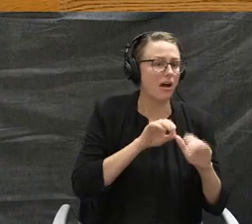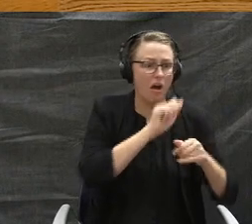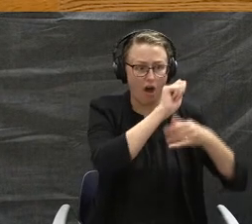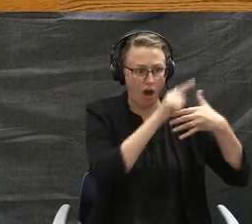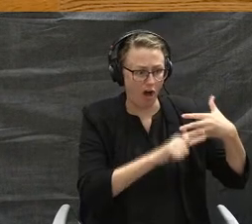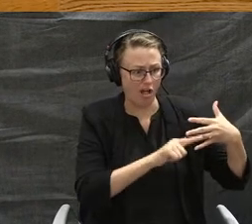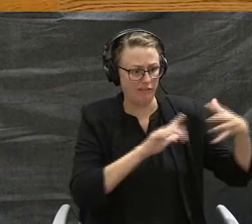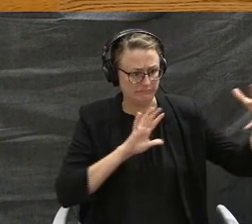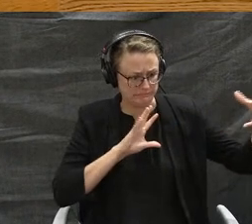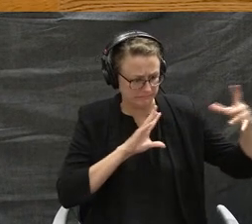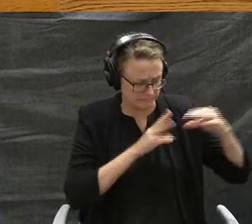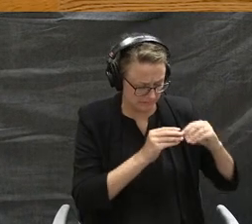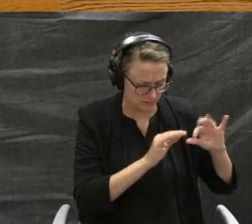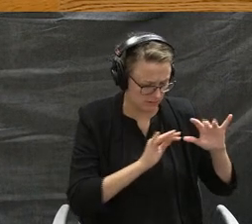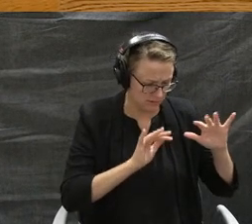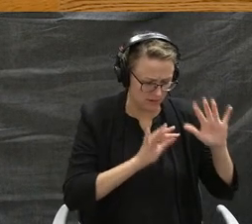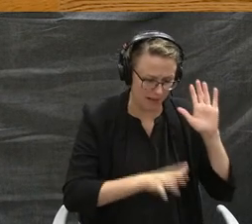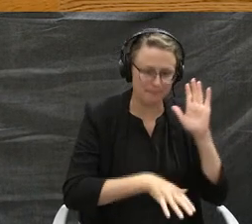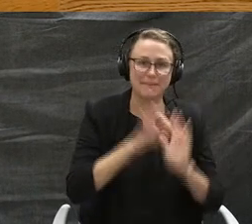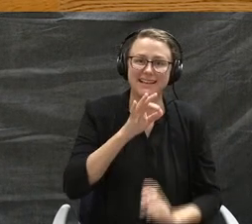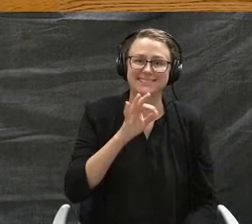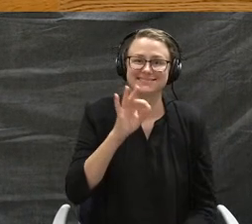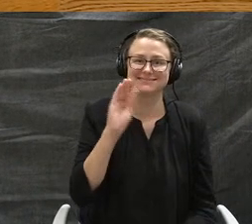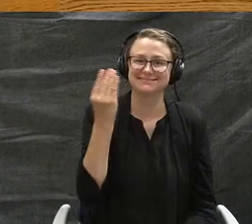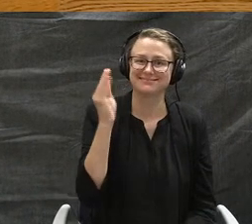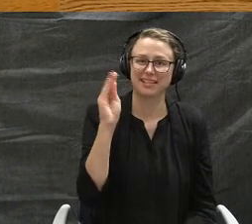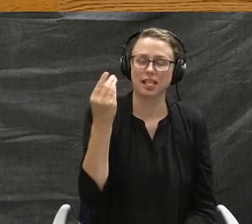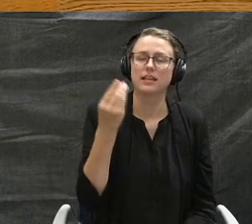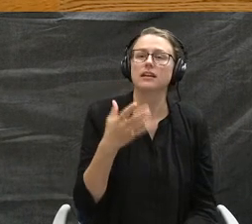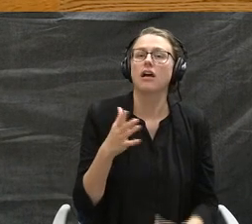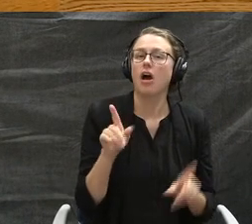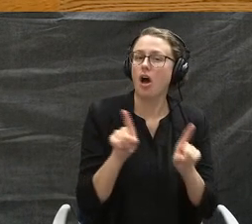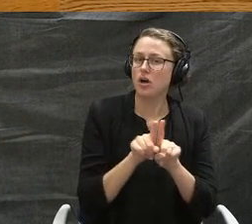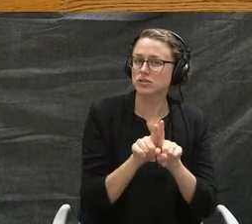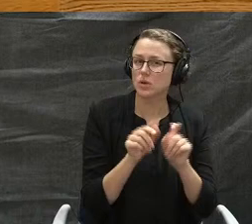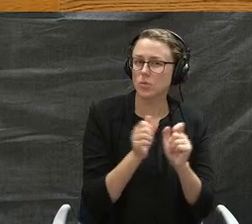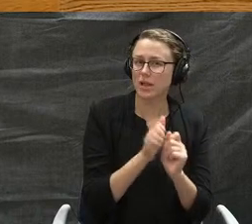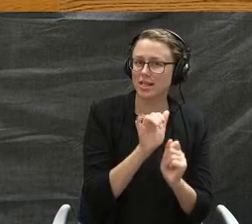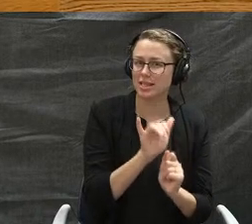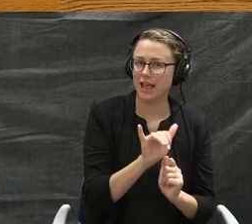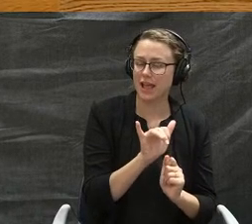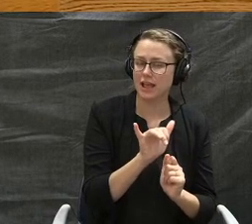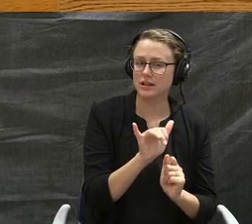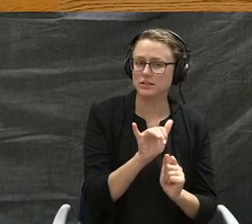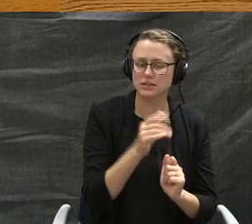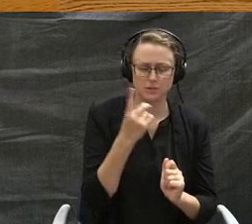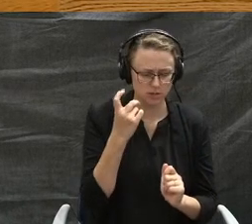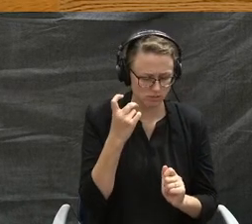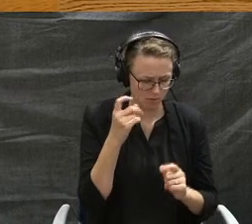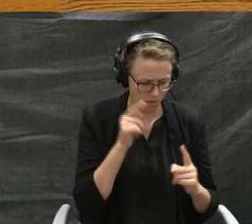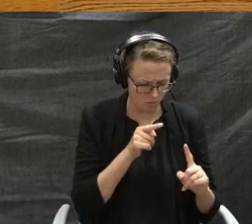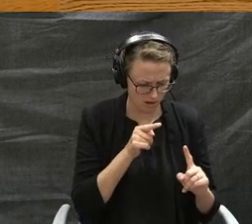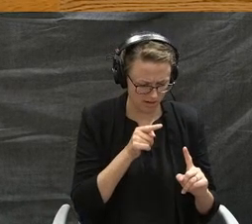recommendation out of all the recommendations an also also with that there was one more point that start with that if